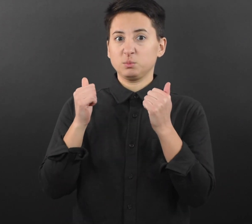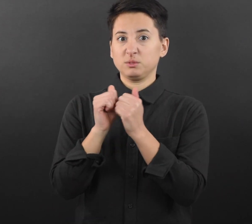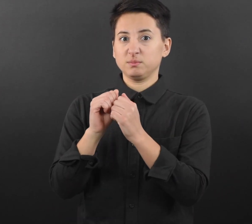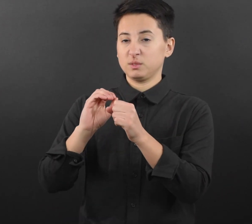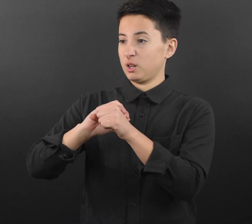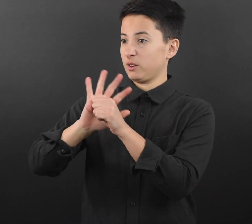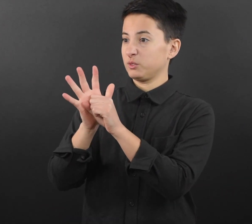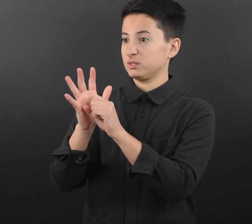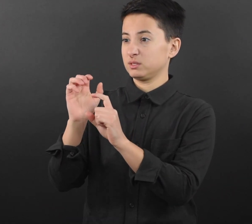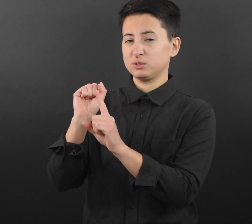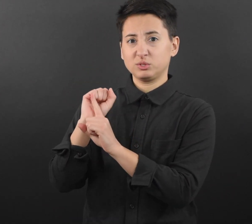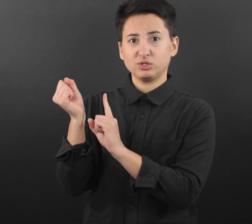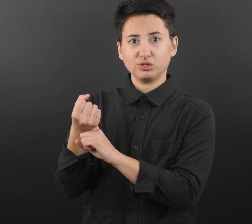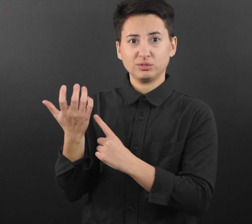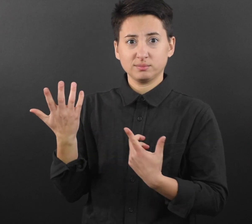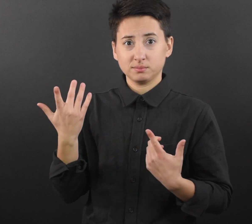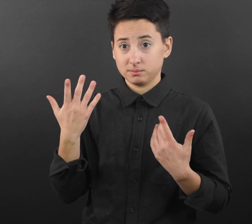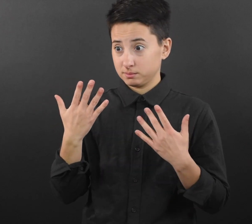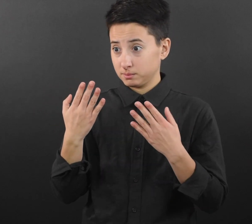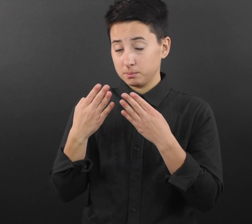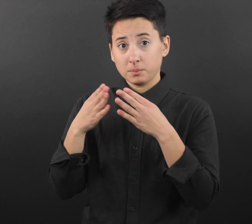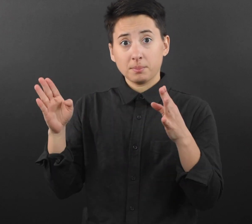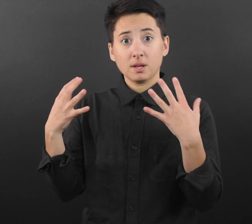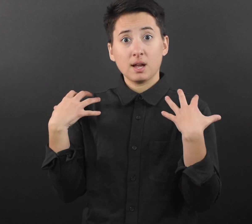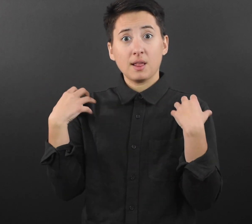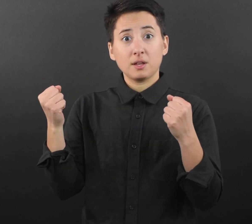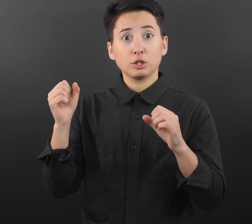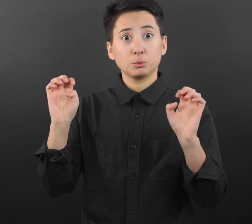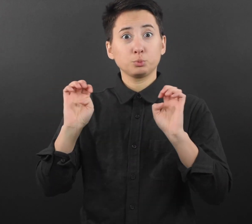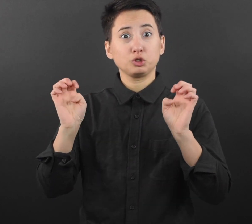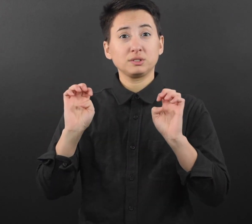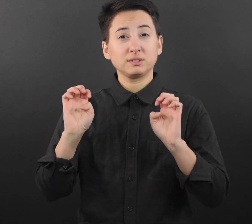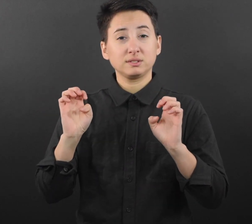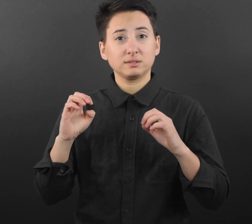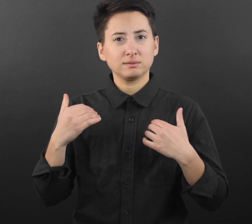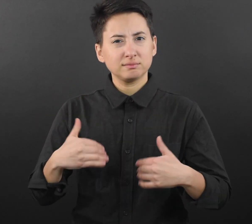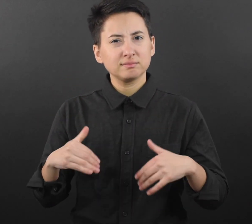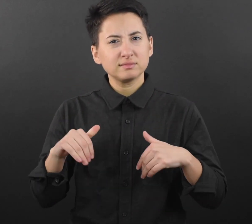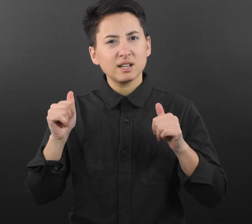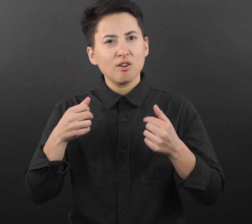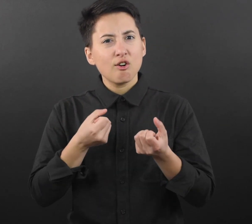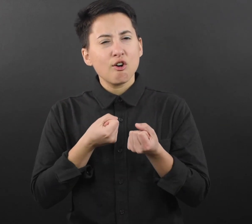Living with the threat of a public health emergency like COVID-19 can cause a lot of